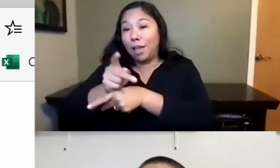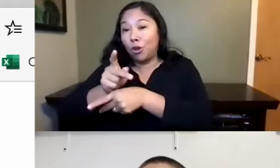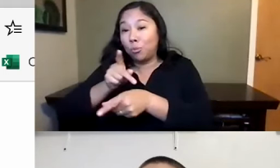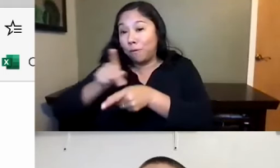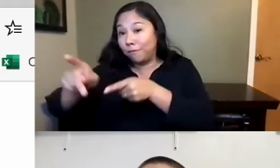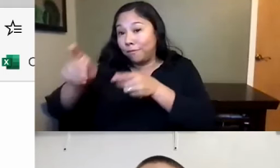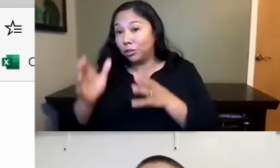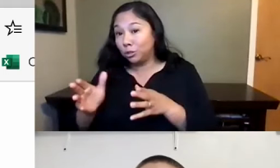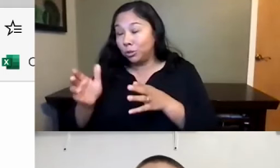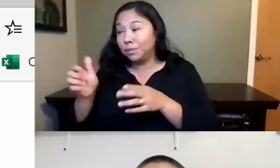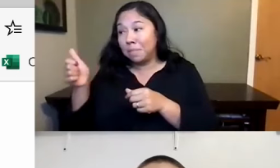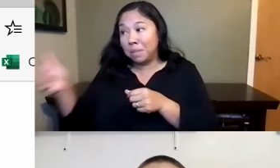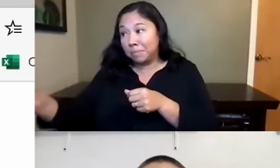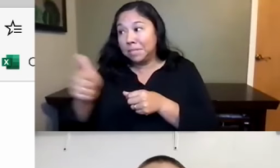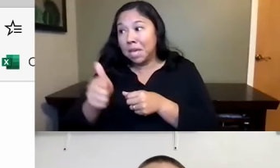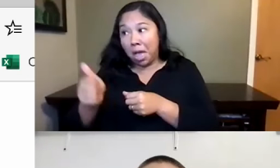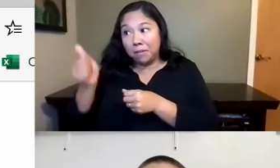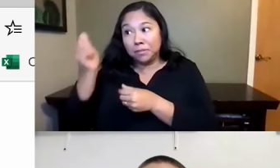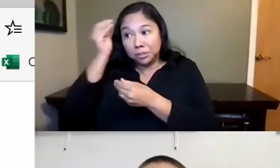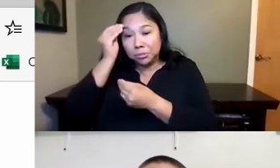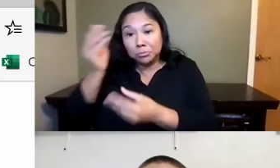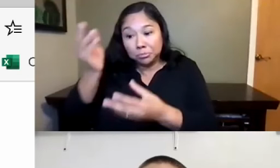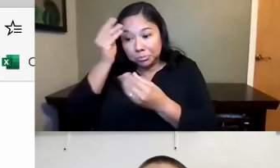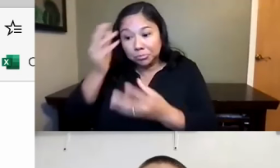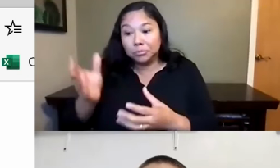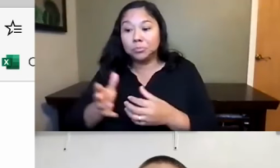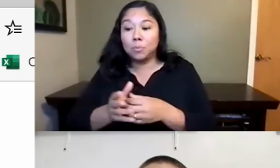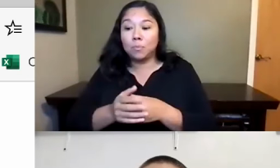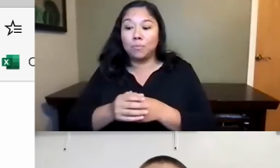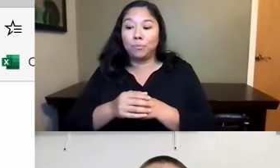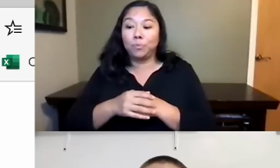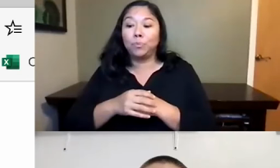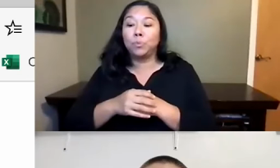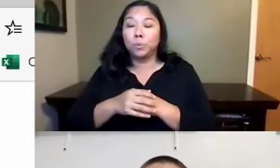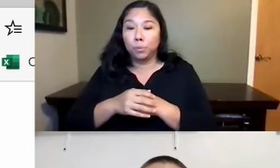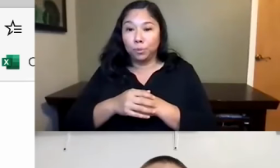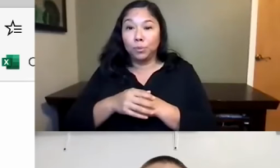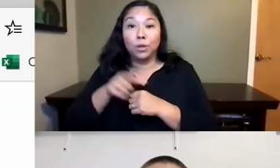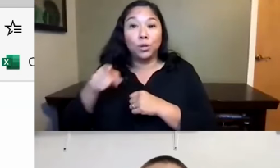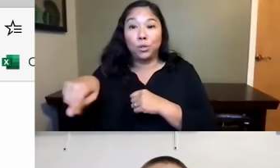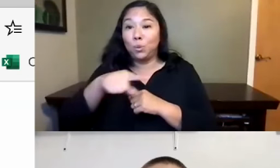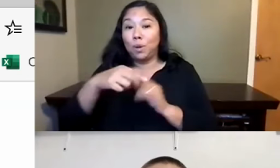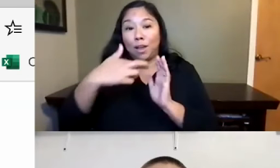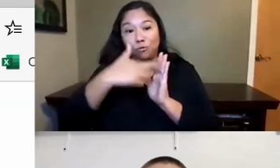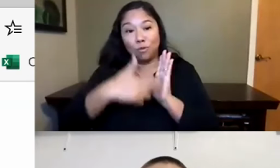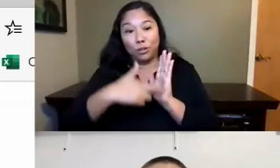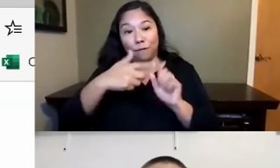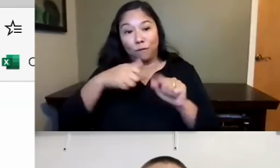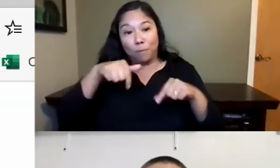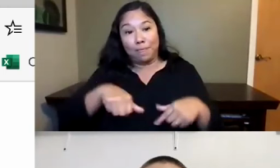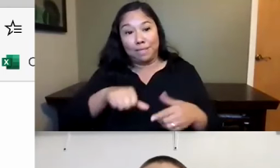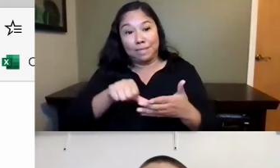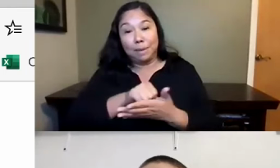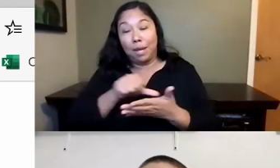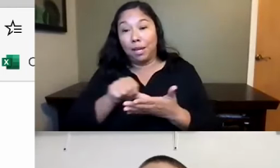so keep an eye out for that and you can register from this page [forms.gle/yRn5C3LwjmF5arnY8]. We also have